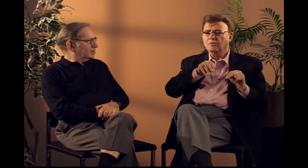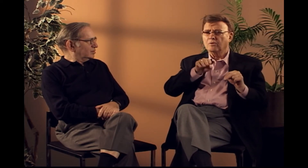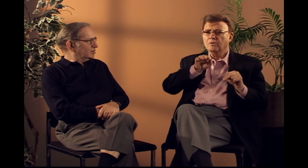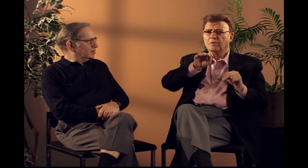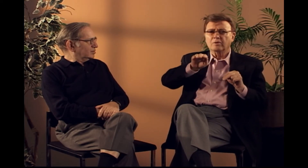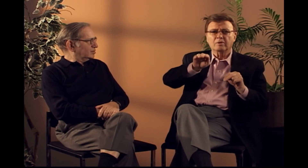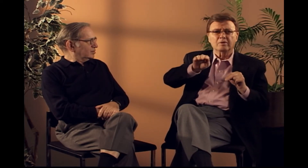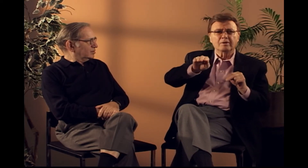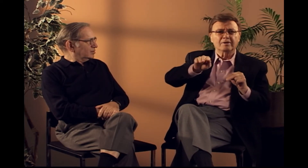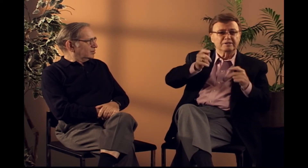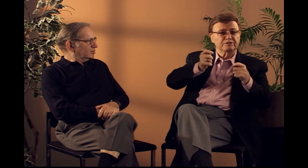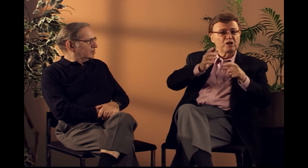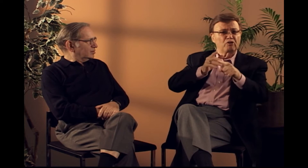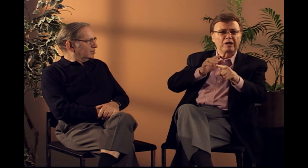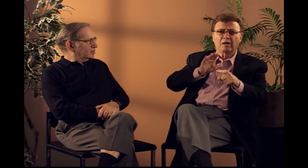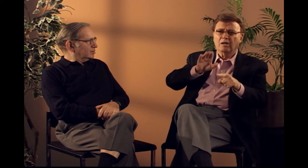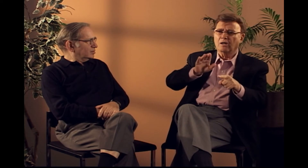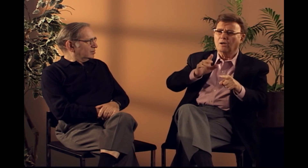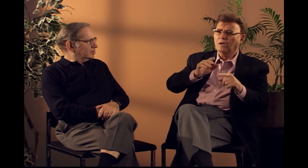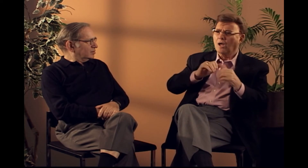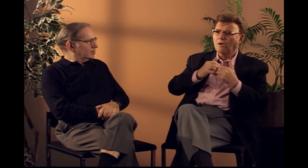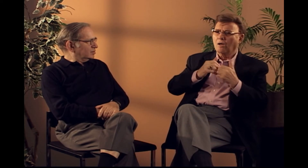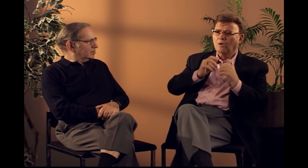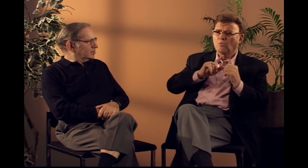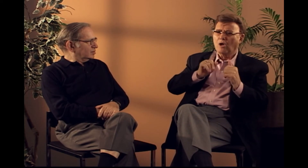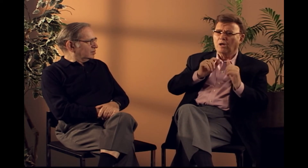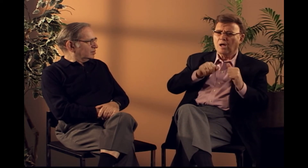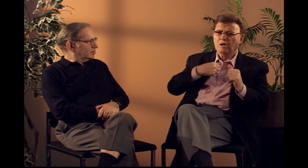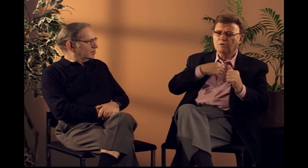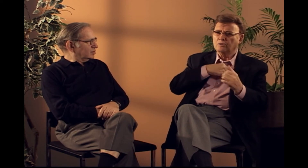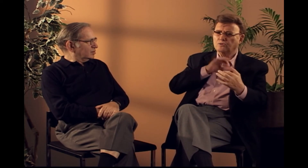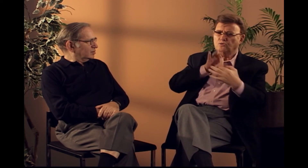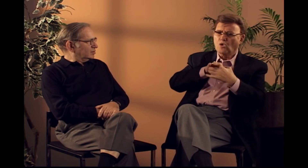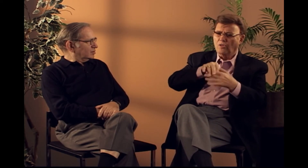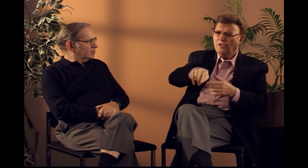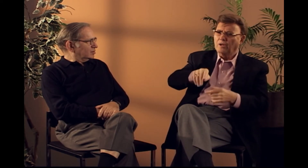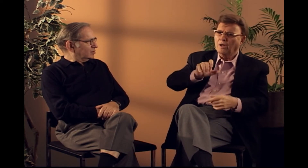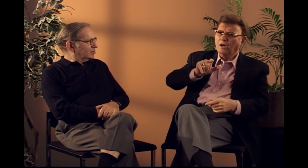Those two deaf man walked right up to the director and said,